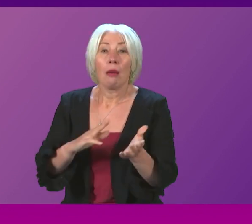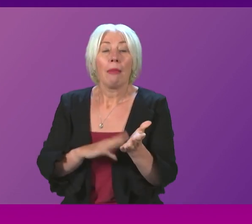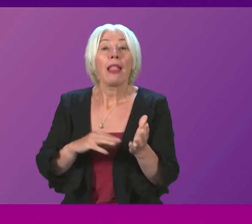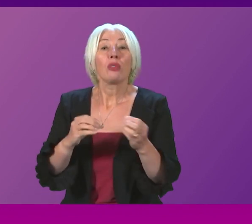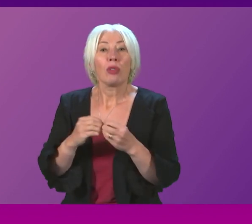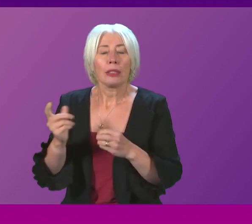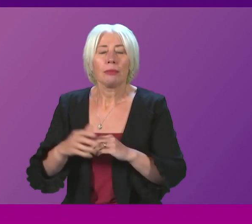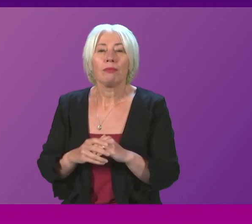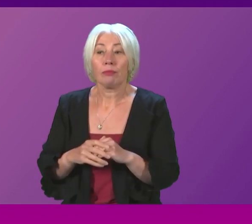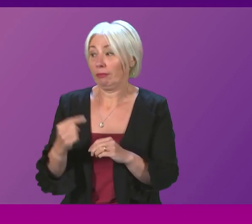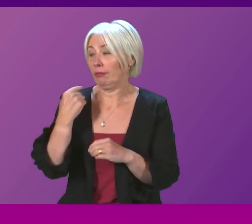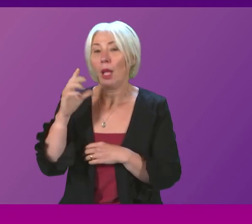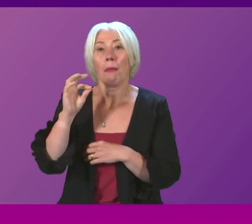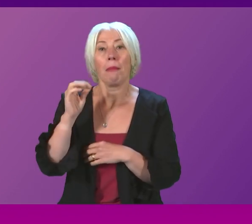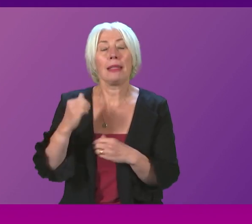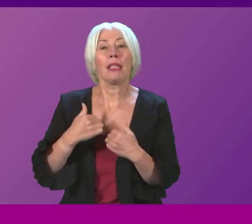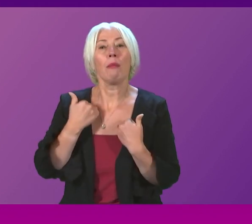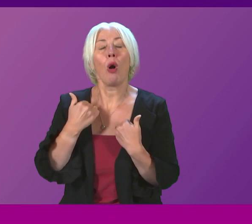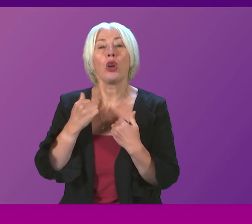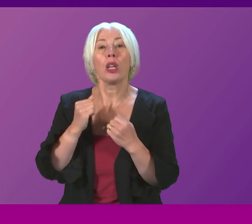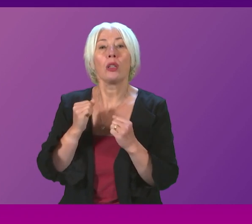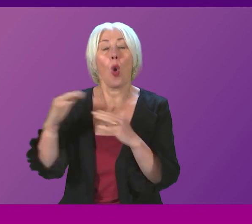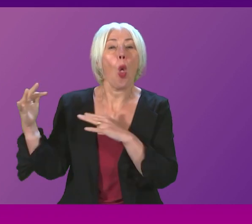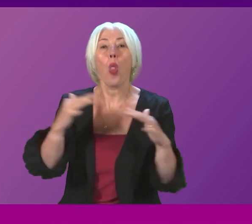In the early hours of Monday morning, a war memorial in front of the City of Edinburgh